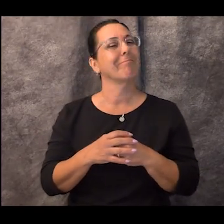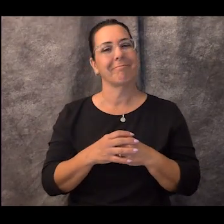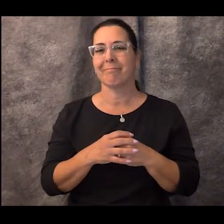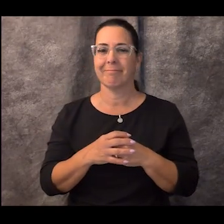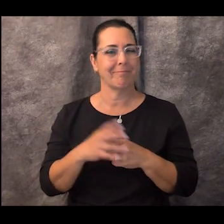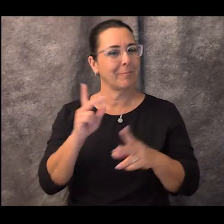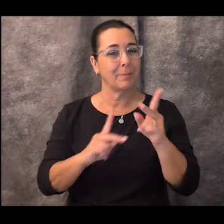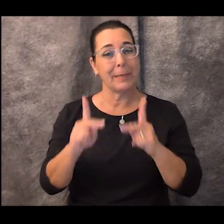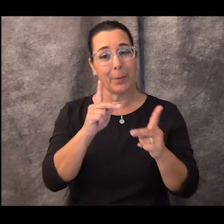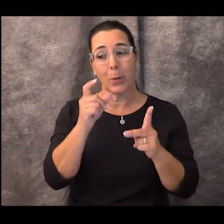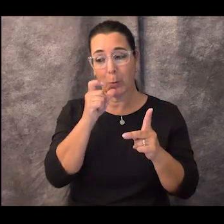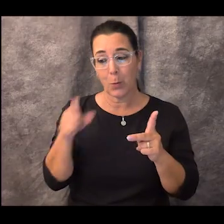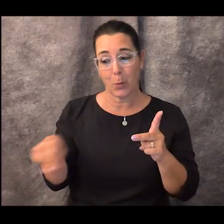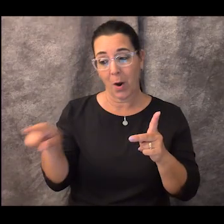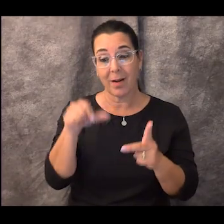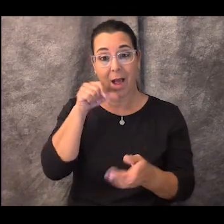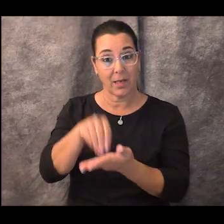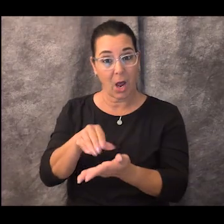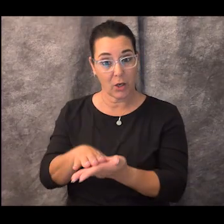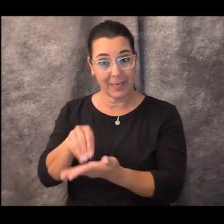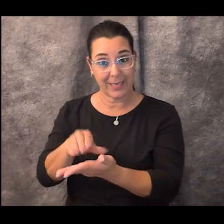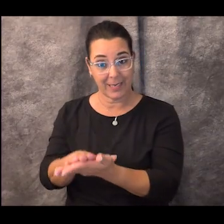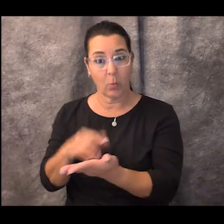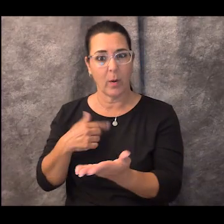restricting their abilities to engage,